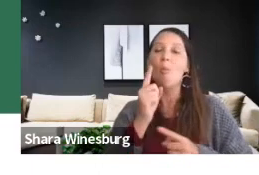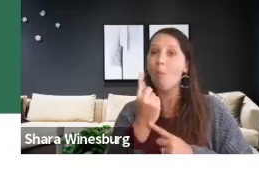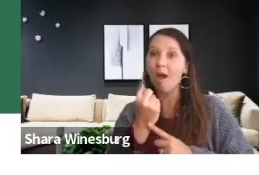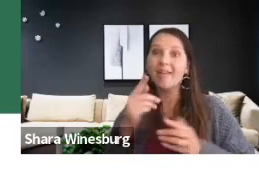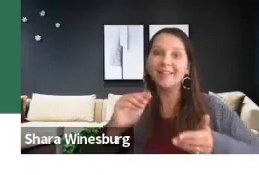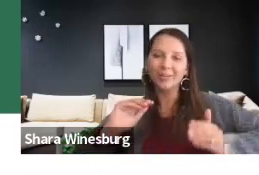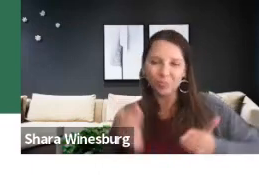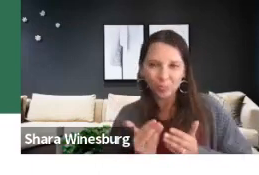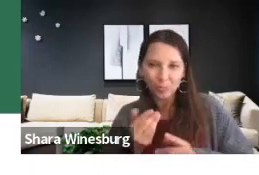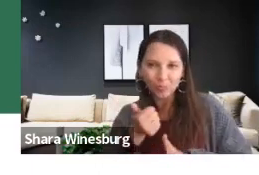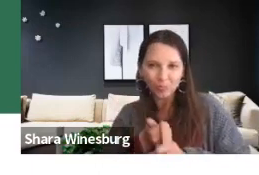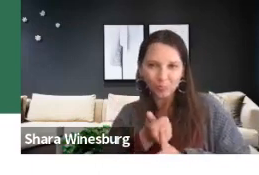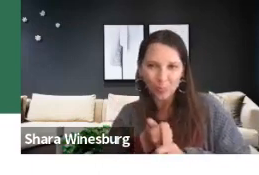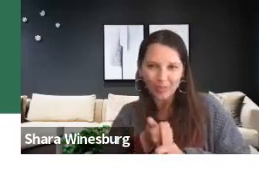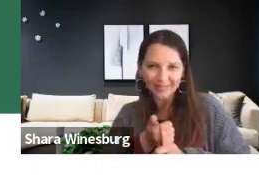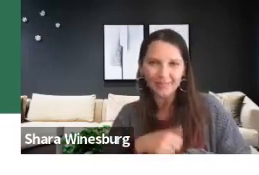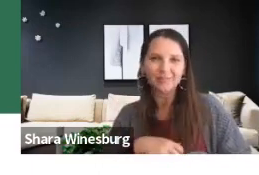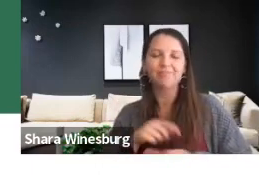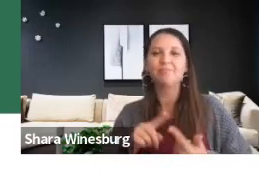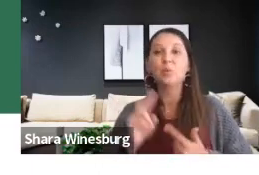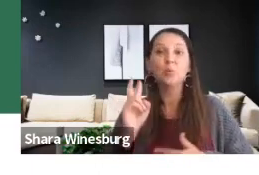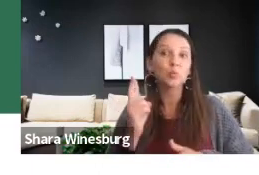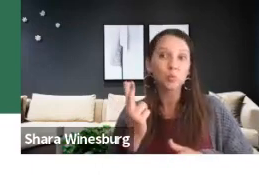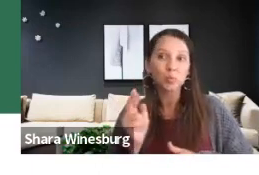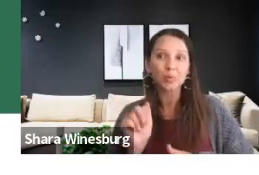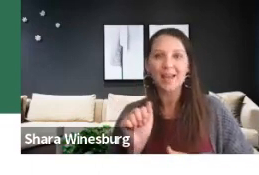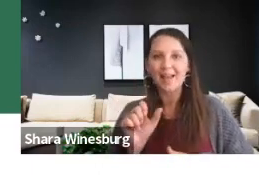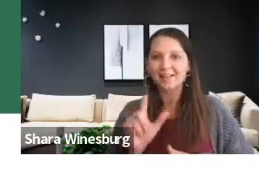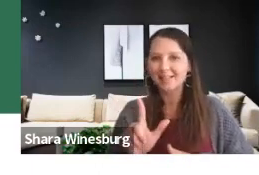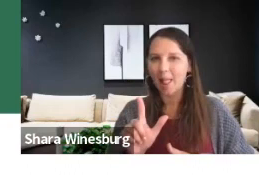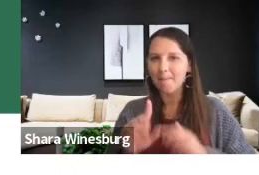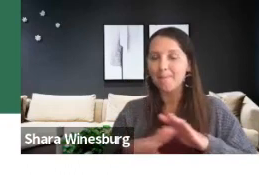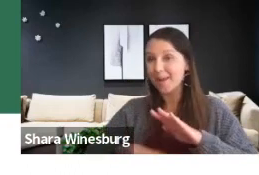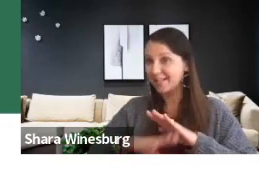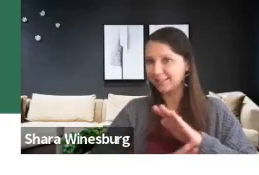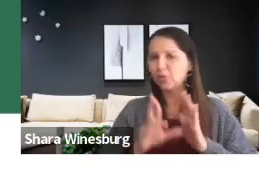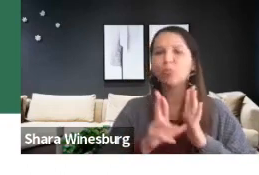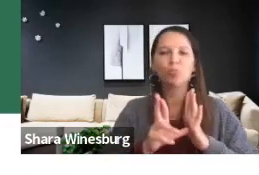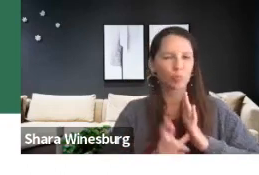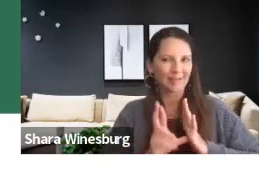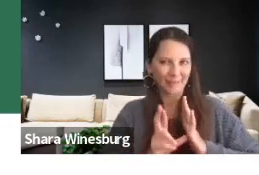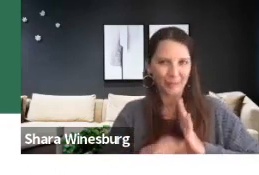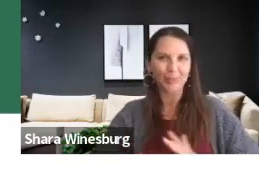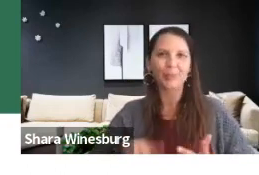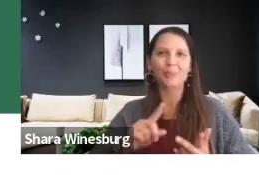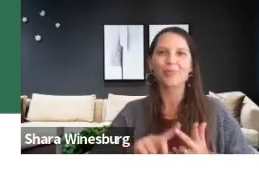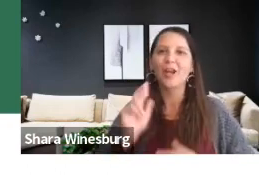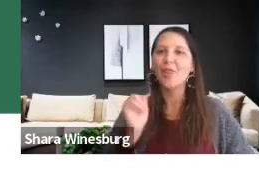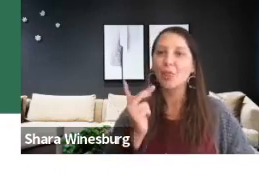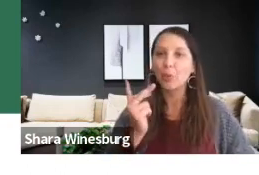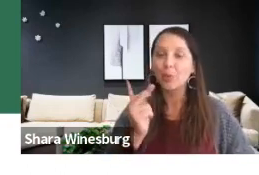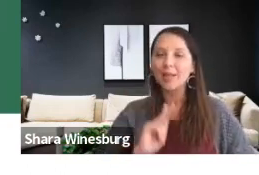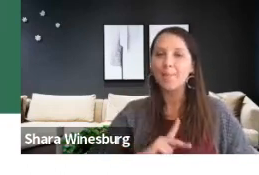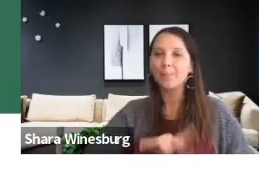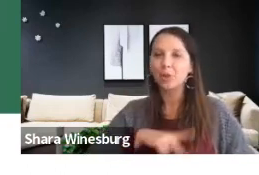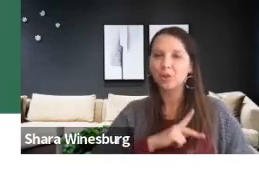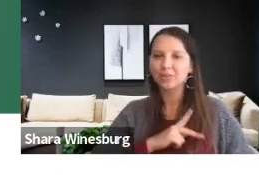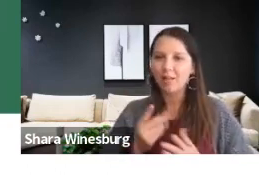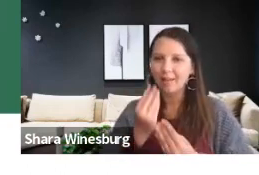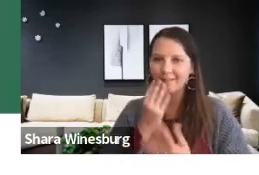This course will be more in-depth learning. Module one is introducing yourself. Module two is ASL Basics review